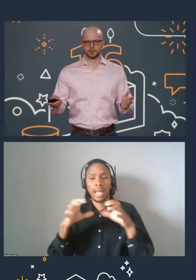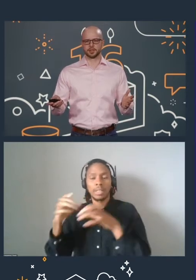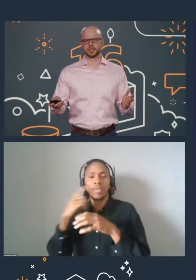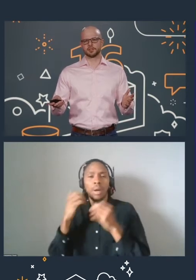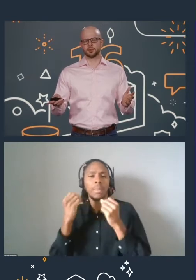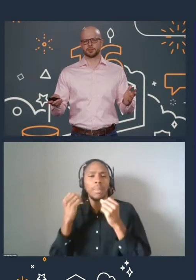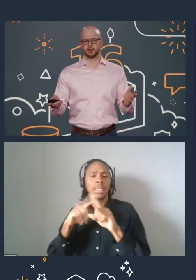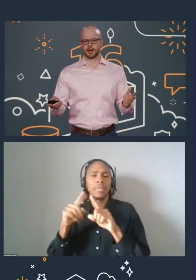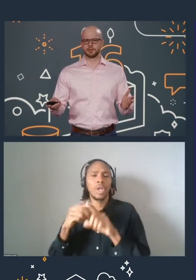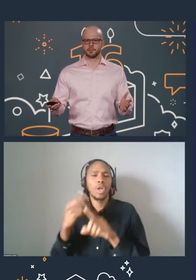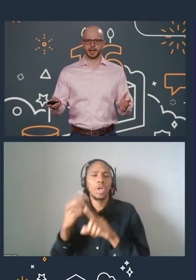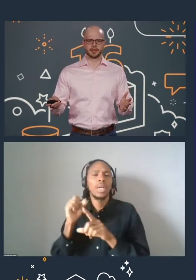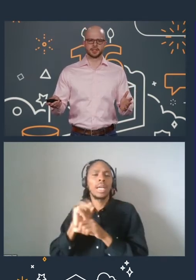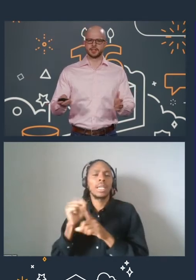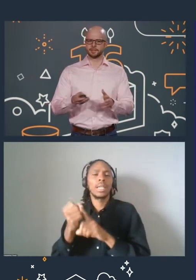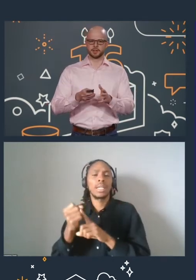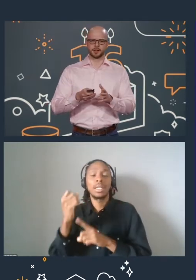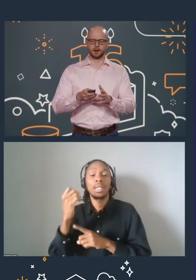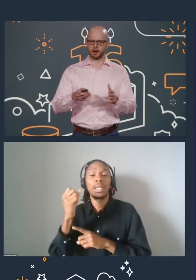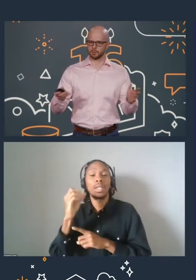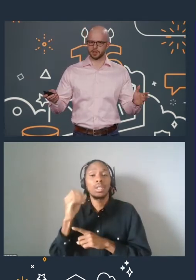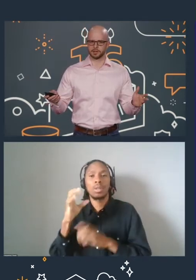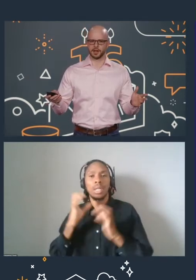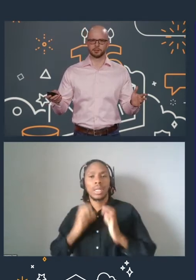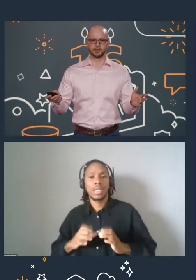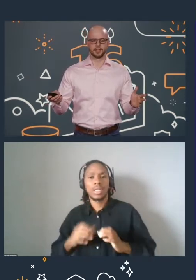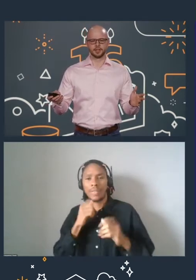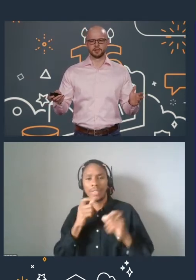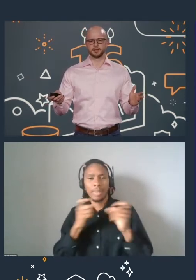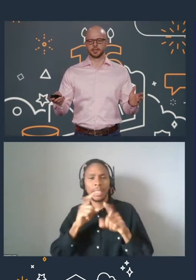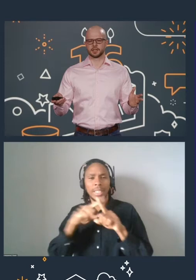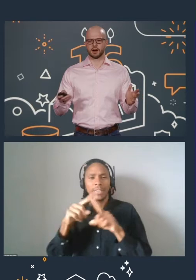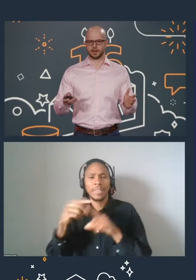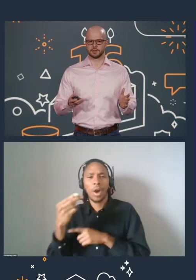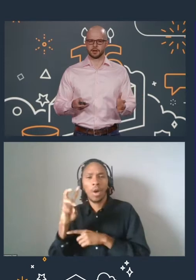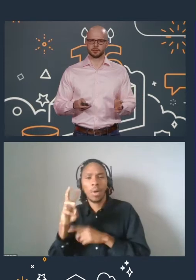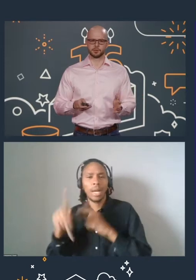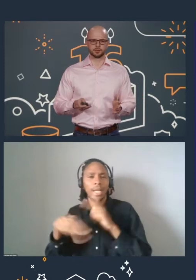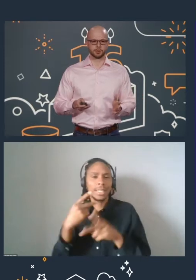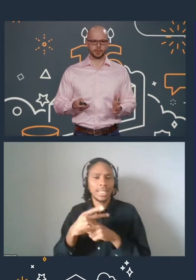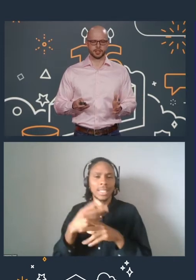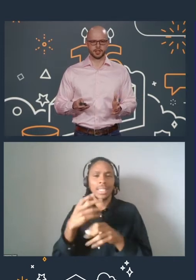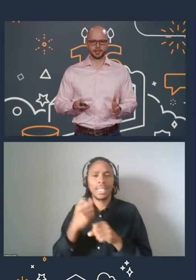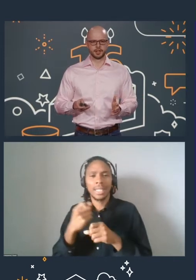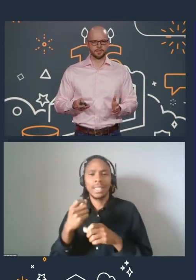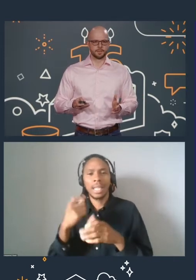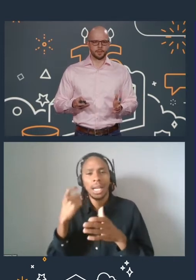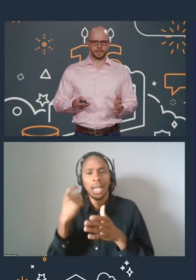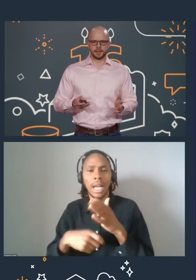so the customers don't have to manage different hardware types to get cost optimal storage.